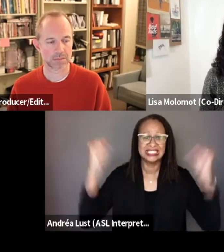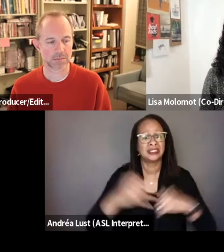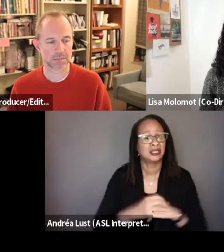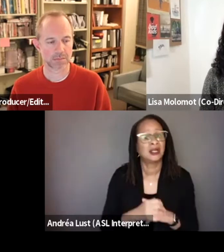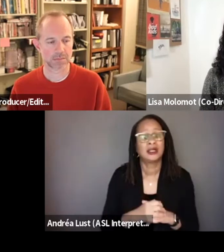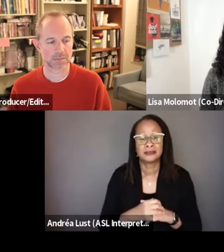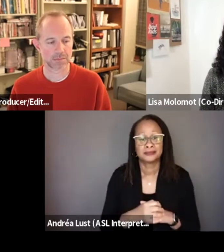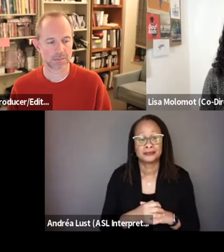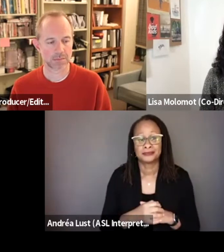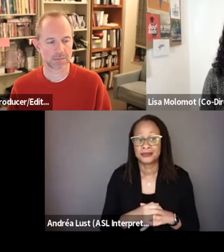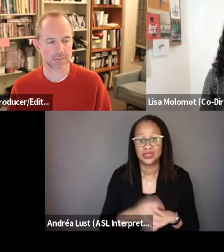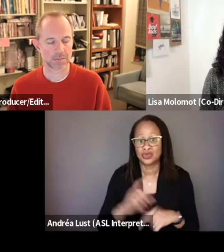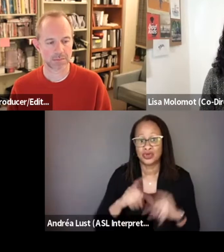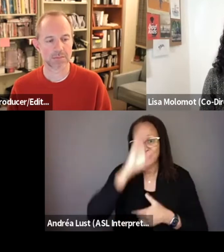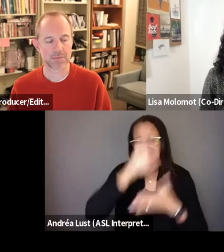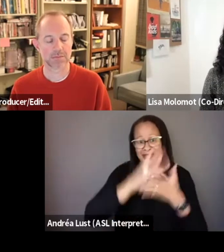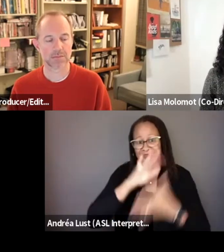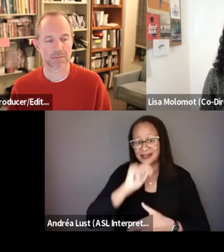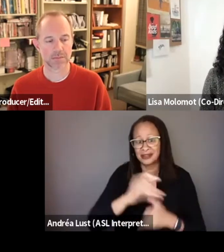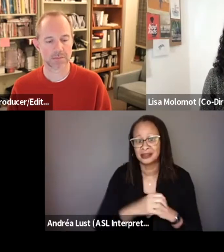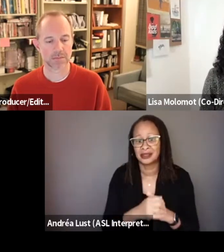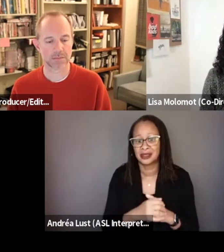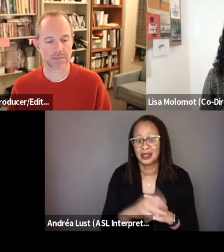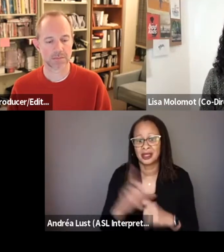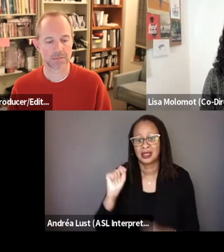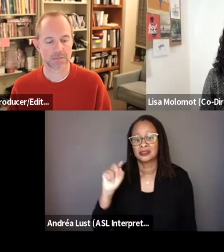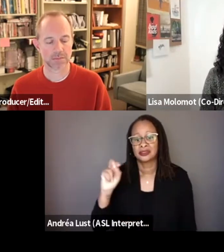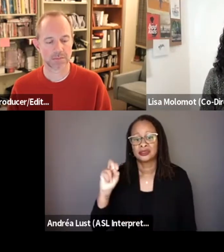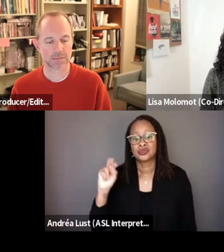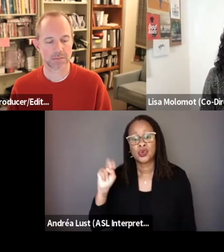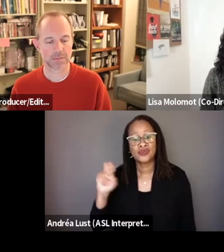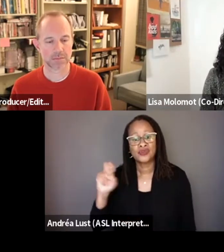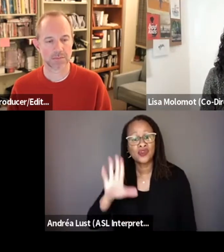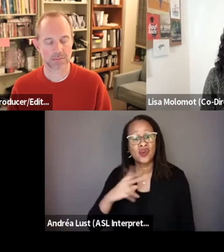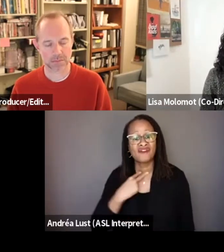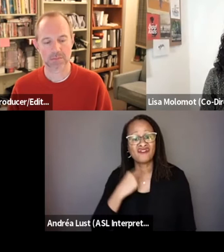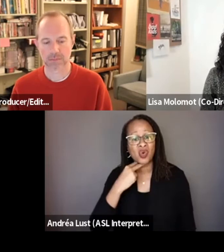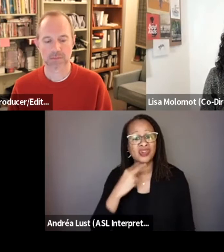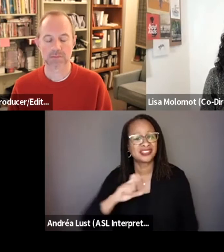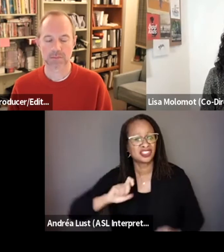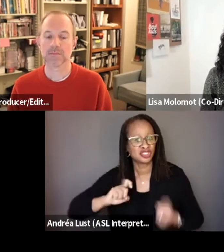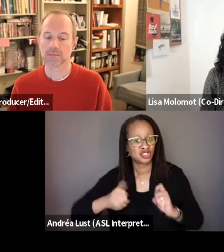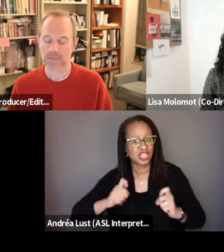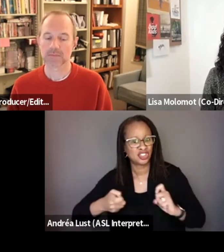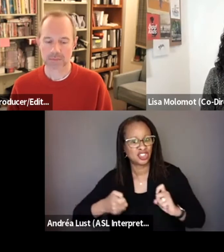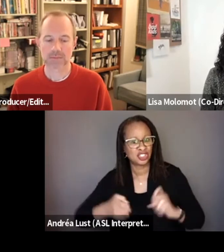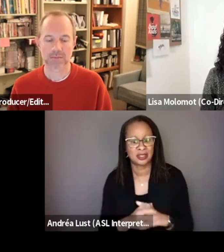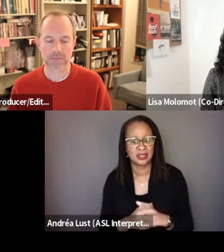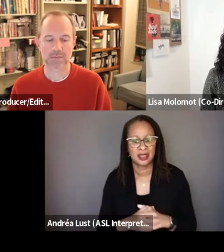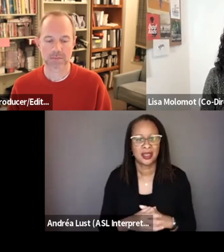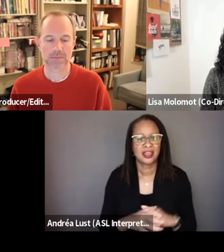It's unbelievable this. Yeah, the tone of her voice changes. You can hear it.